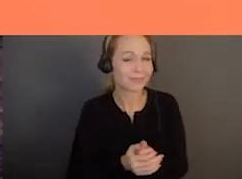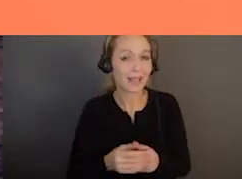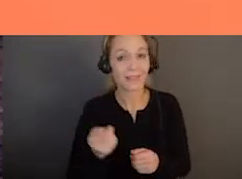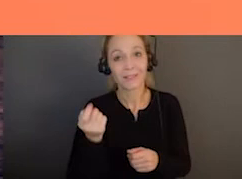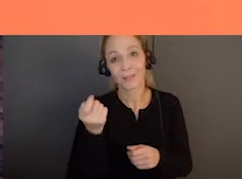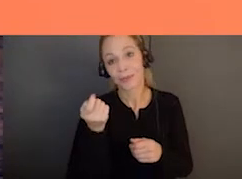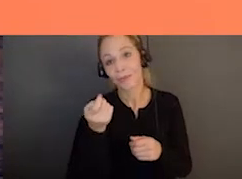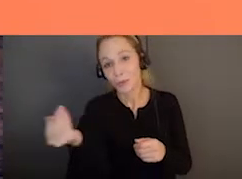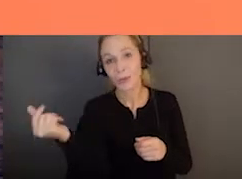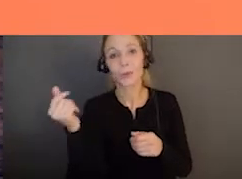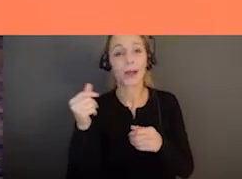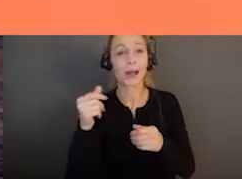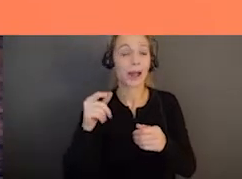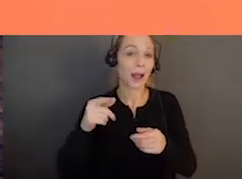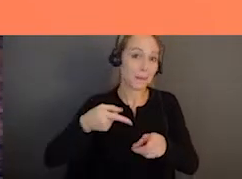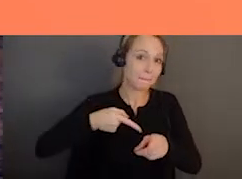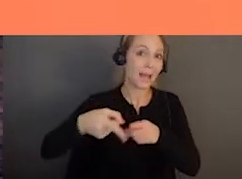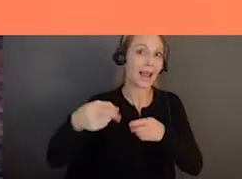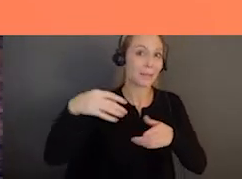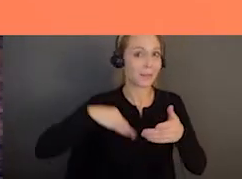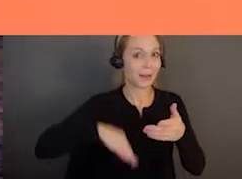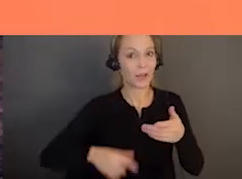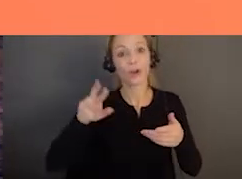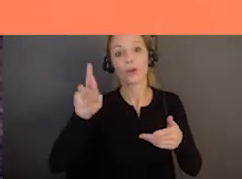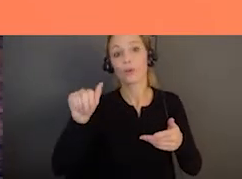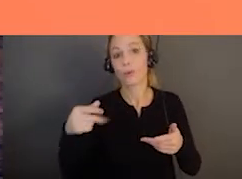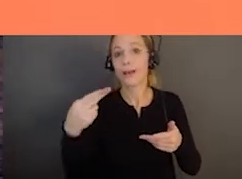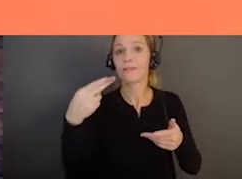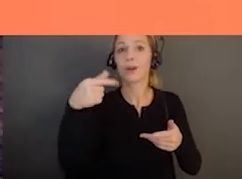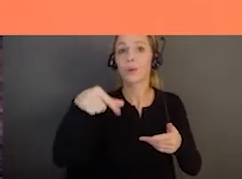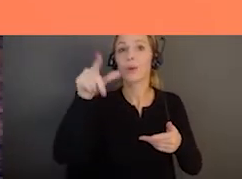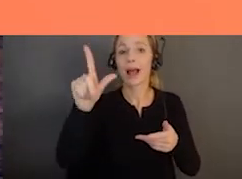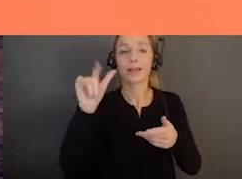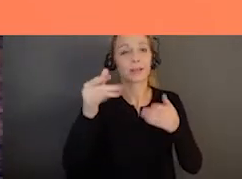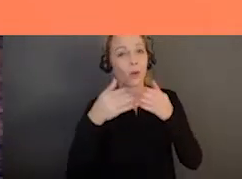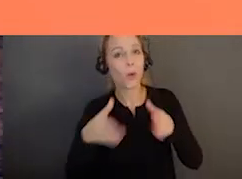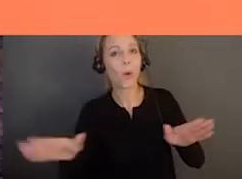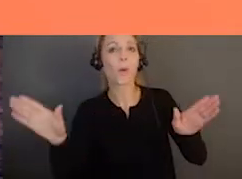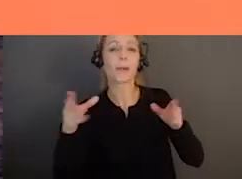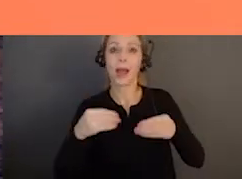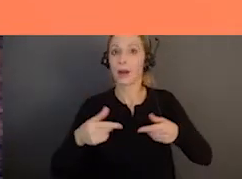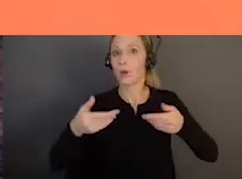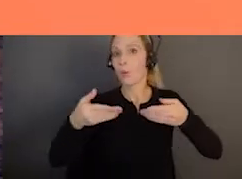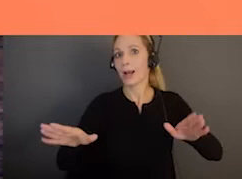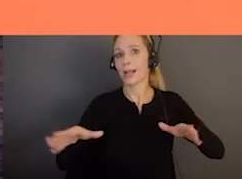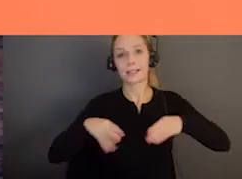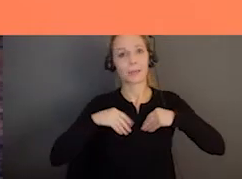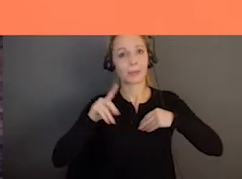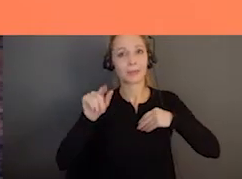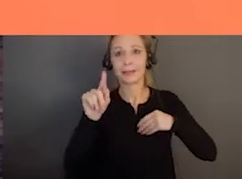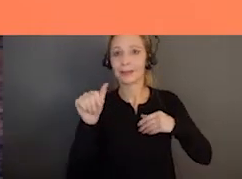FIRST IS THAT GraphQL IS AN OPEN AND WIDELY ACCEPTED DATA QUERY LANGUAGE THAT'S RAPIDLY BECOMING THE